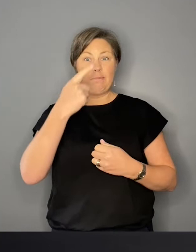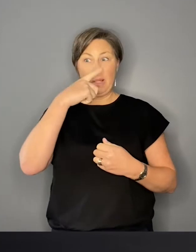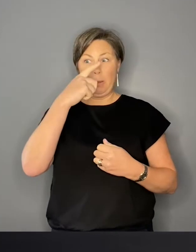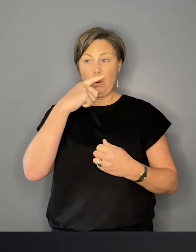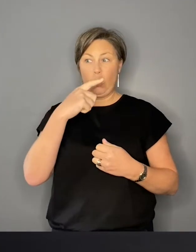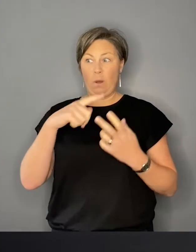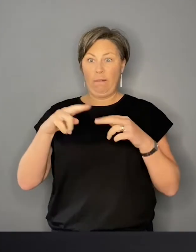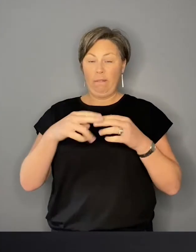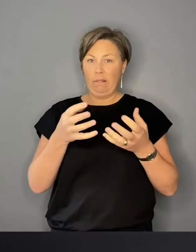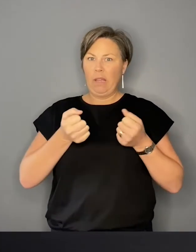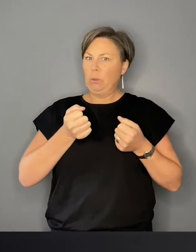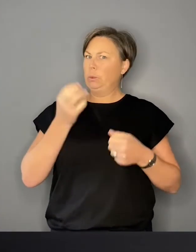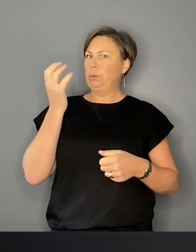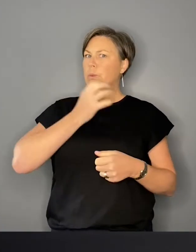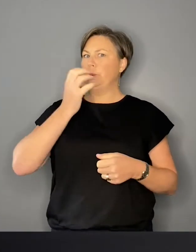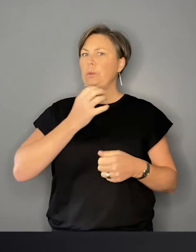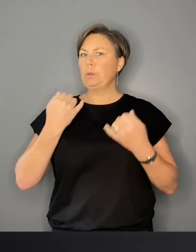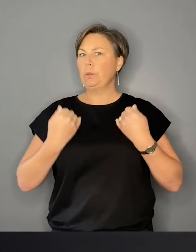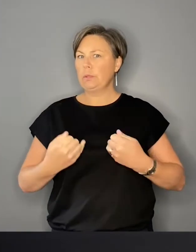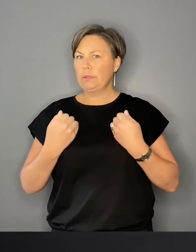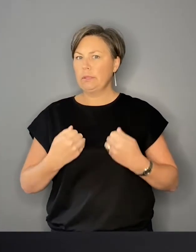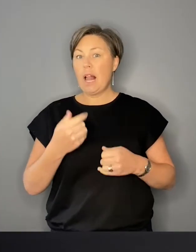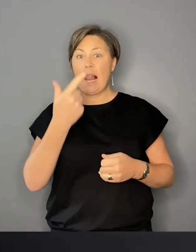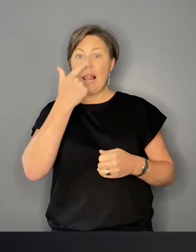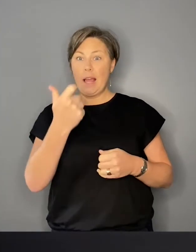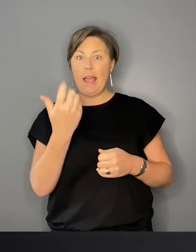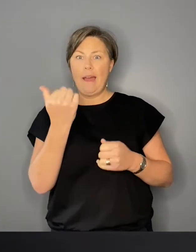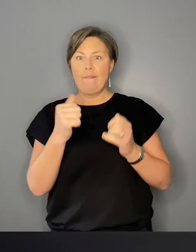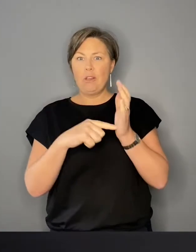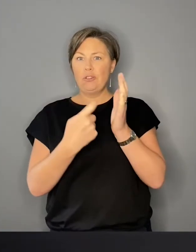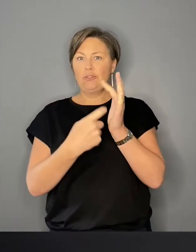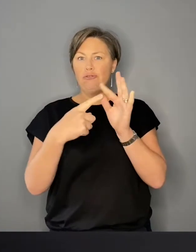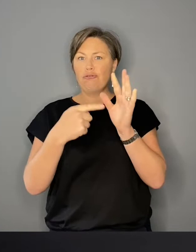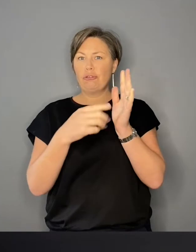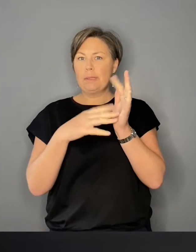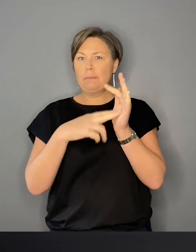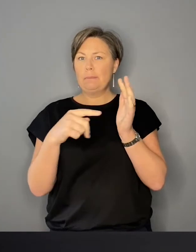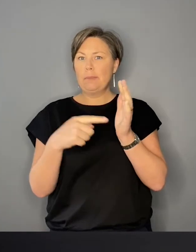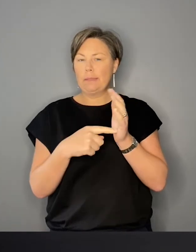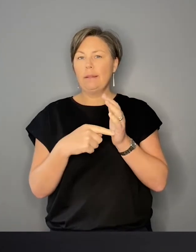for whom the disease can still be very serious. Thankfully, we now have better treatments available to help,